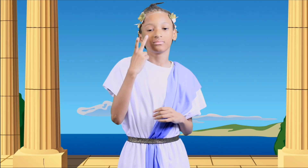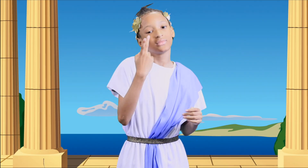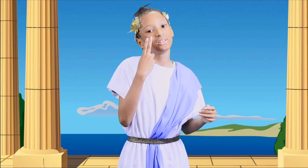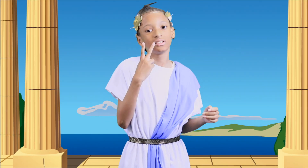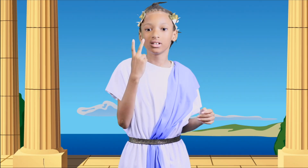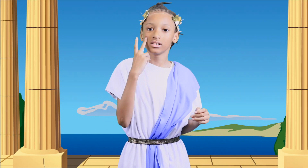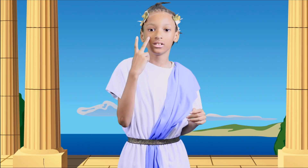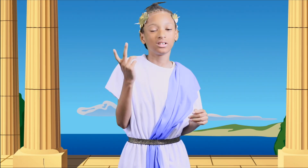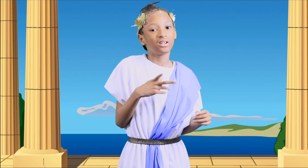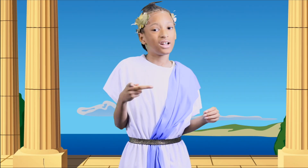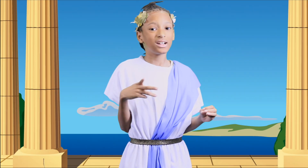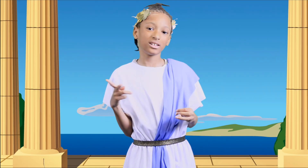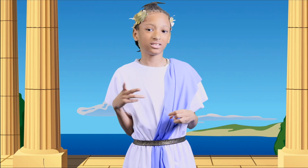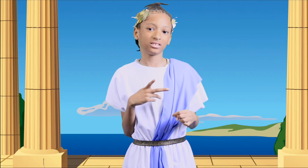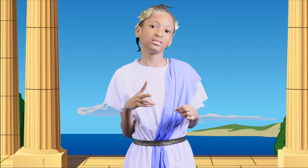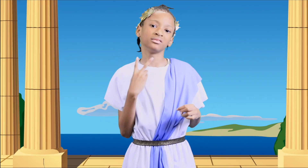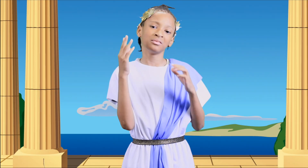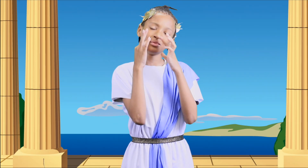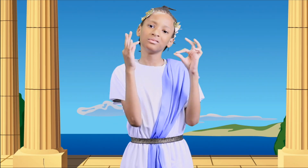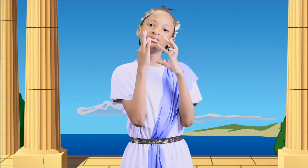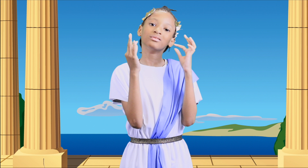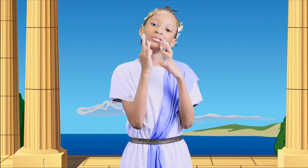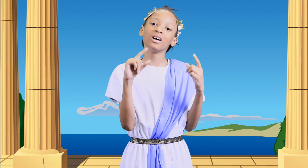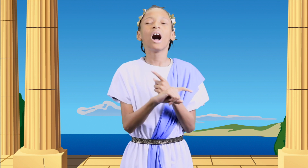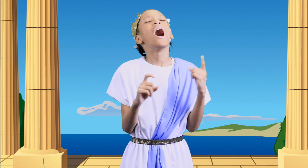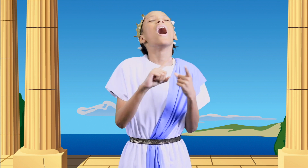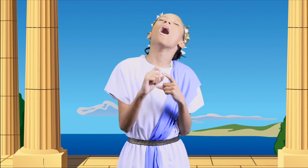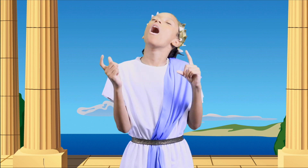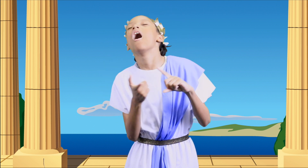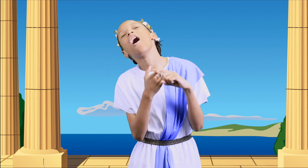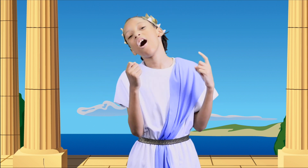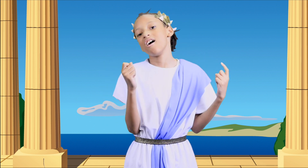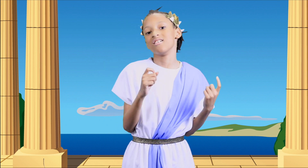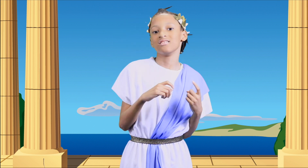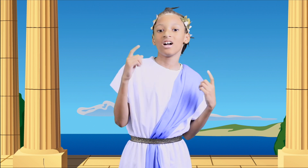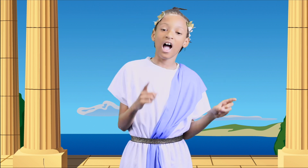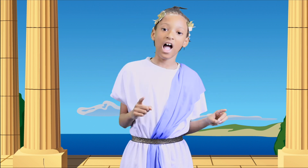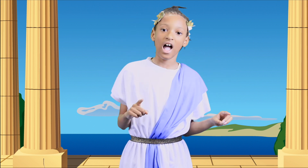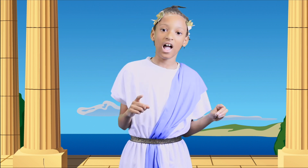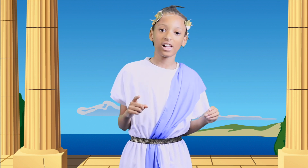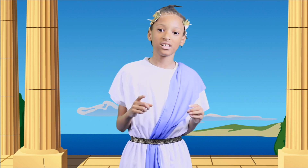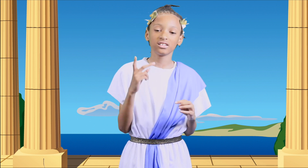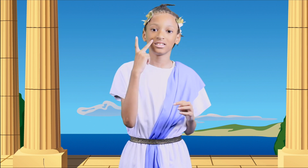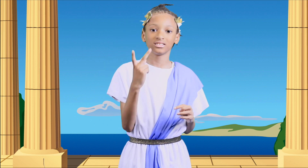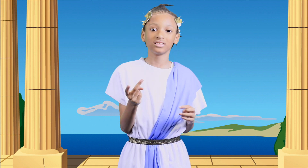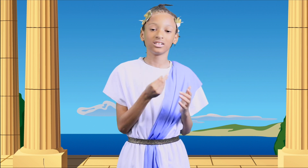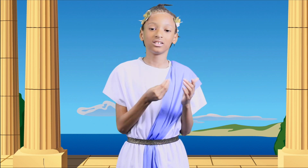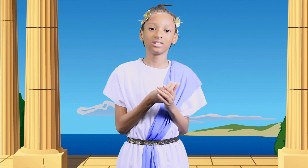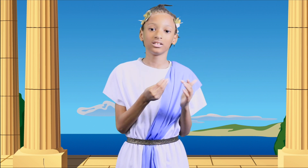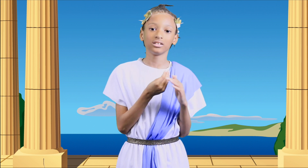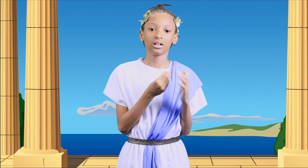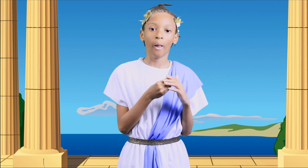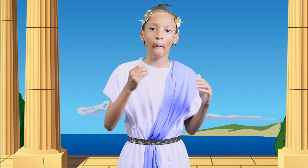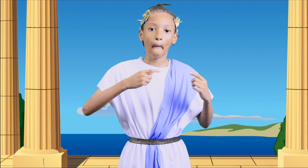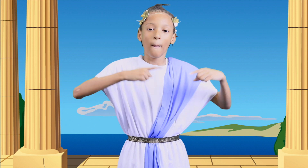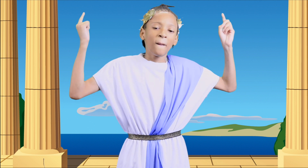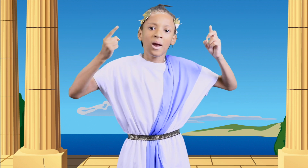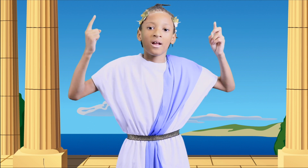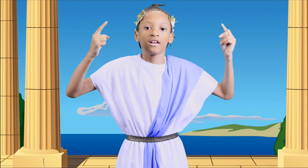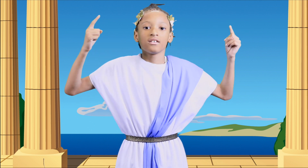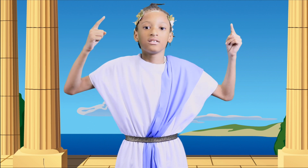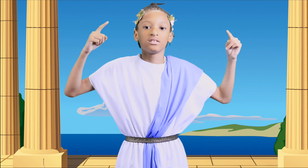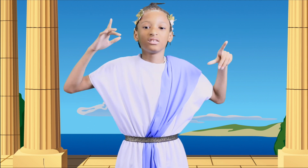You see, the cats were best friends and let money come between them.